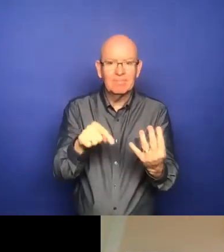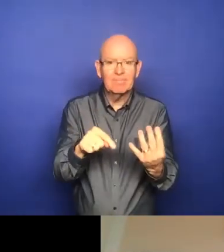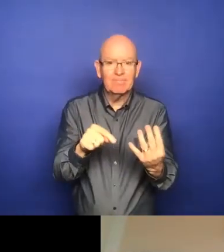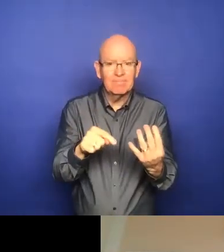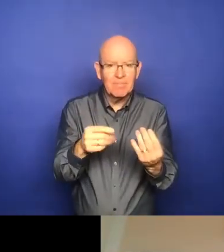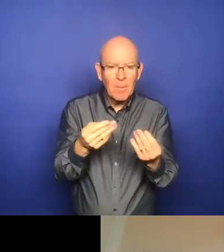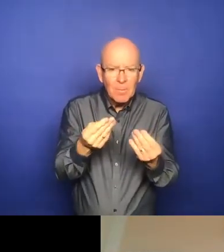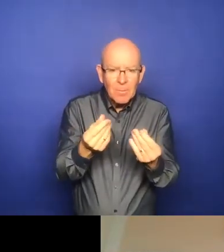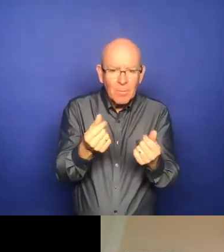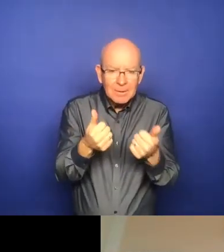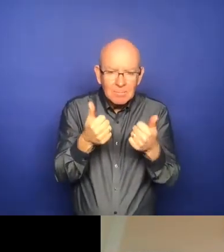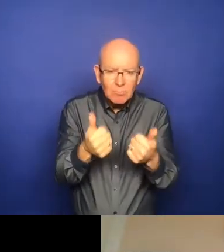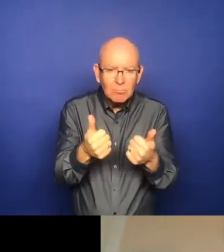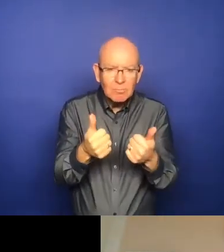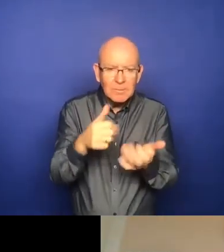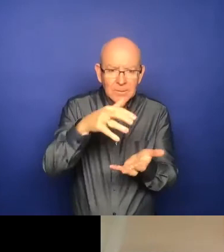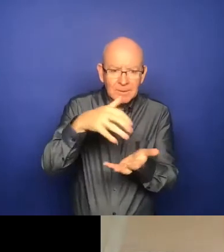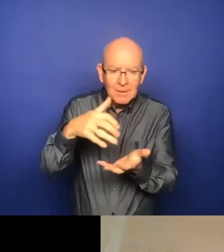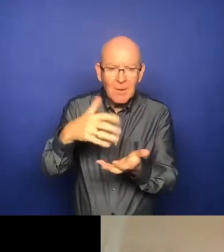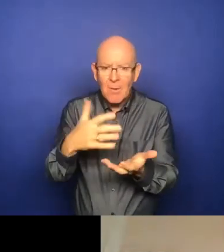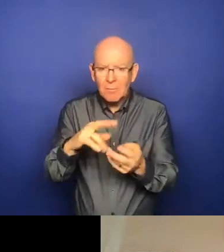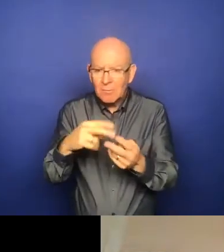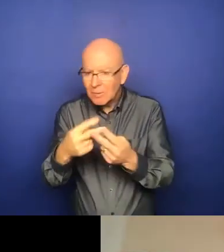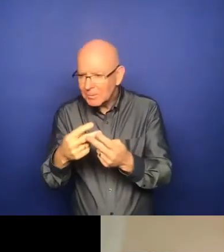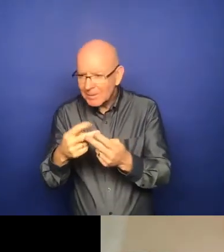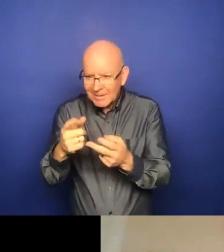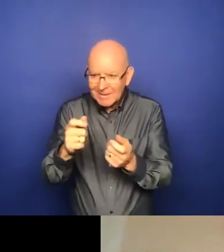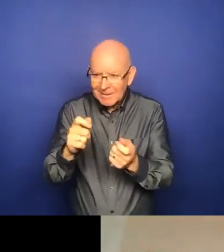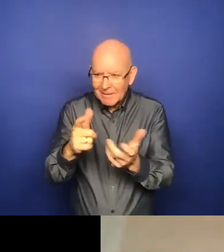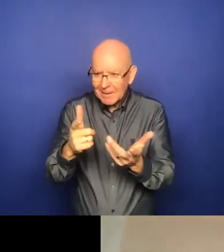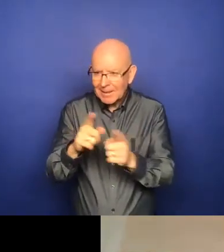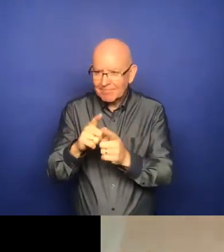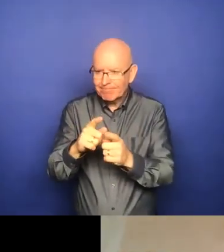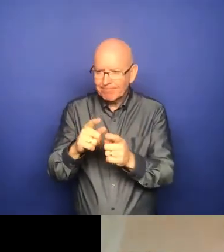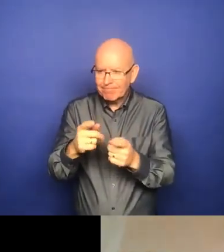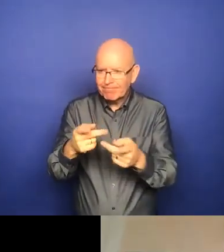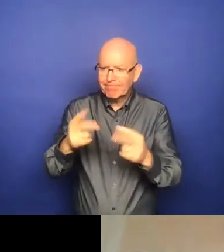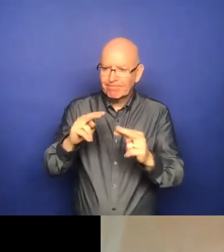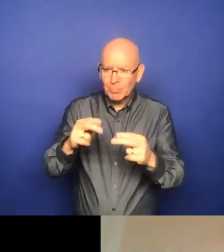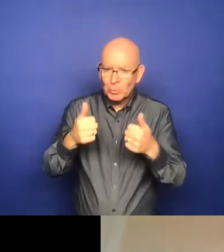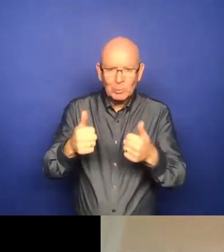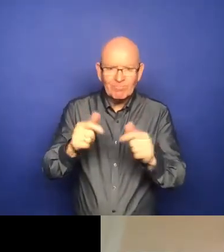response be compromised when a fifth answer is interest duped as I don't know?